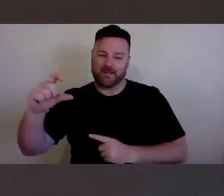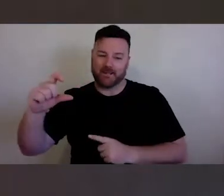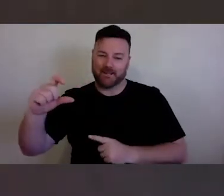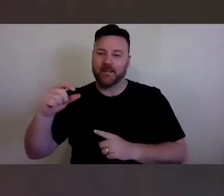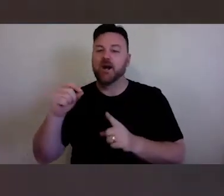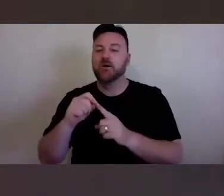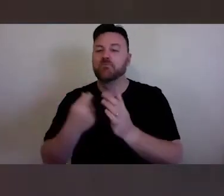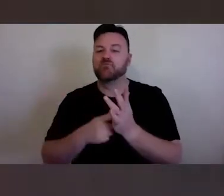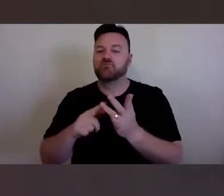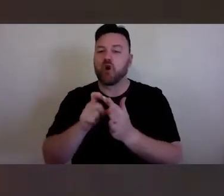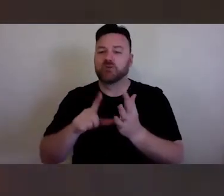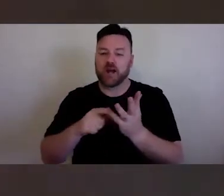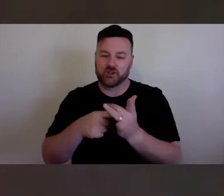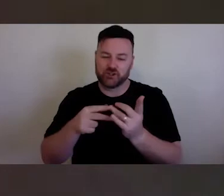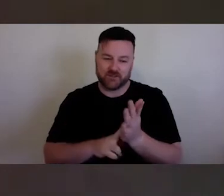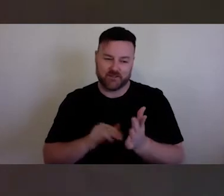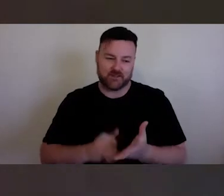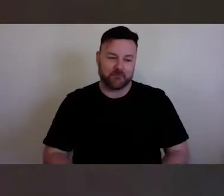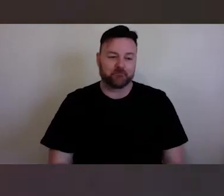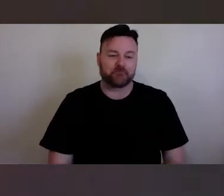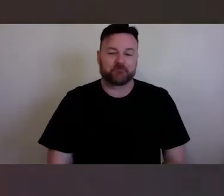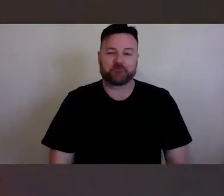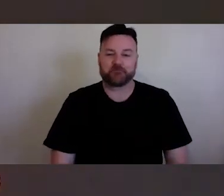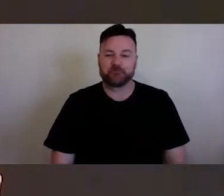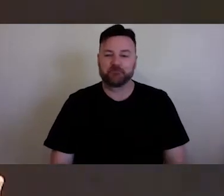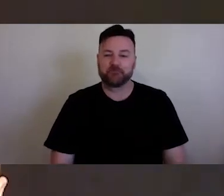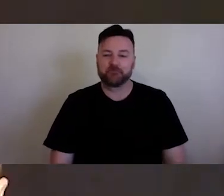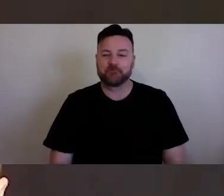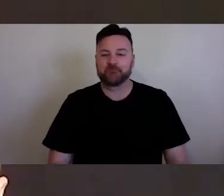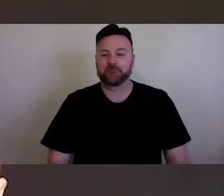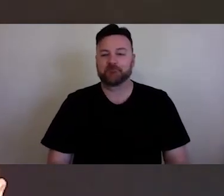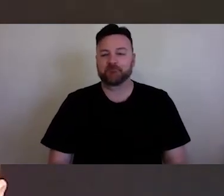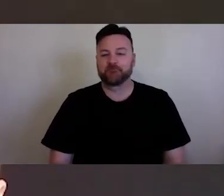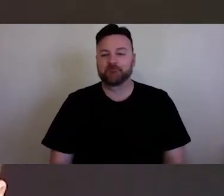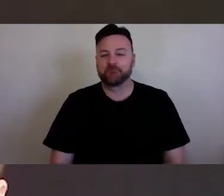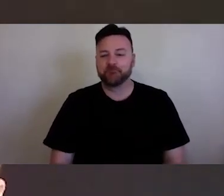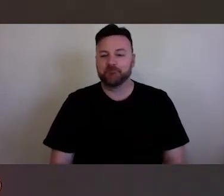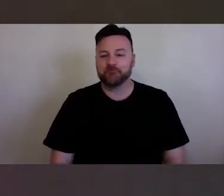Productions is an audio visual hire and sales services that specialises